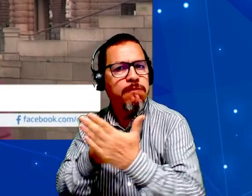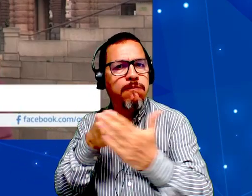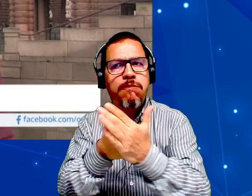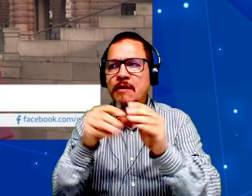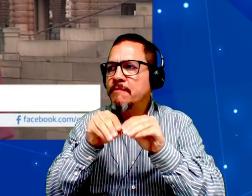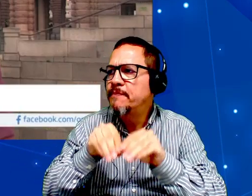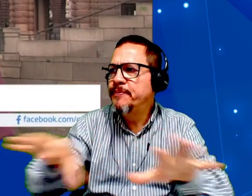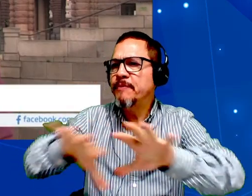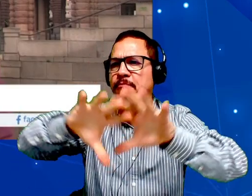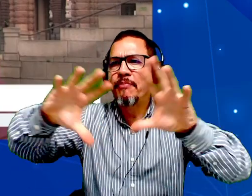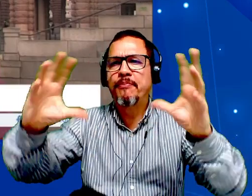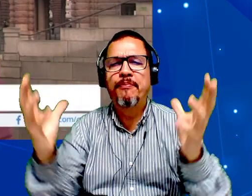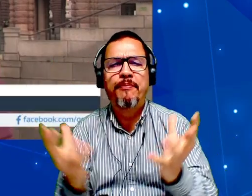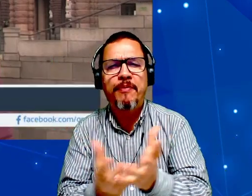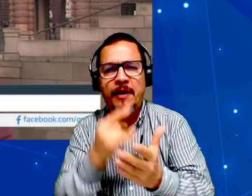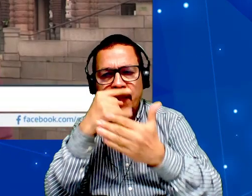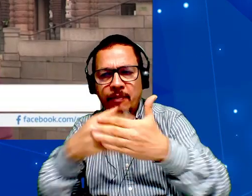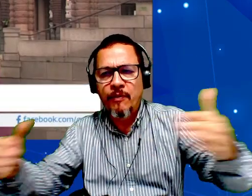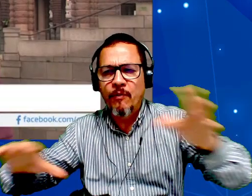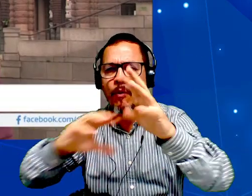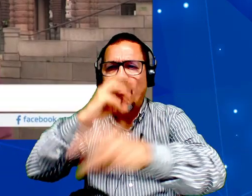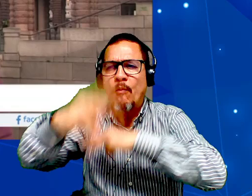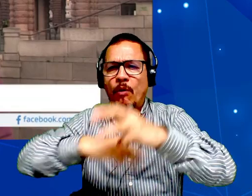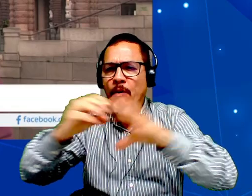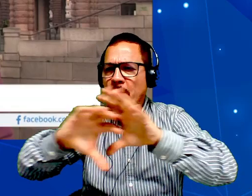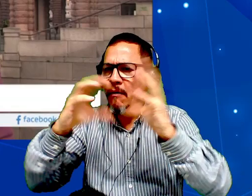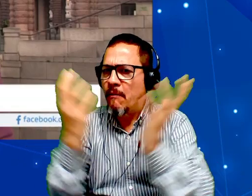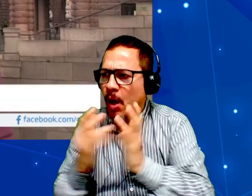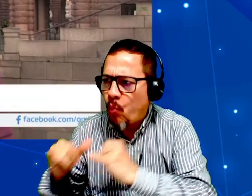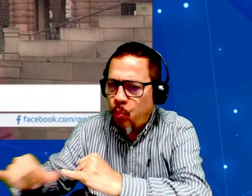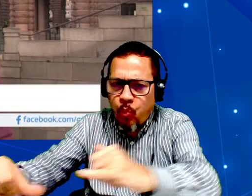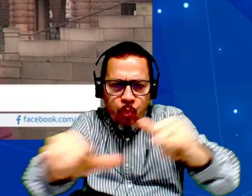of children from all around the world are doing the same thing. And it's also incredible that